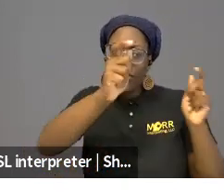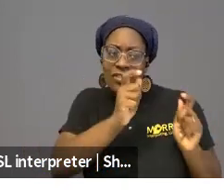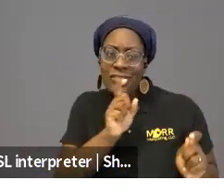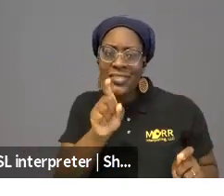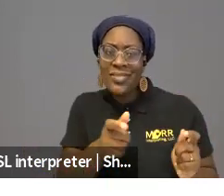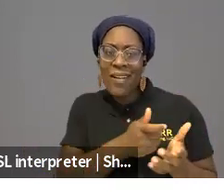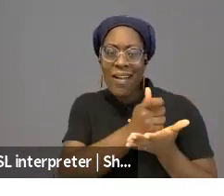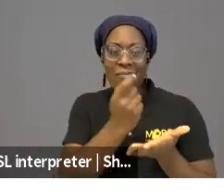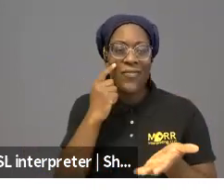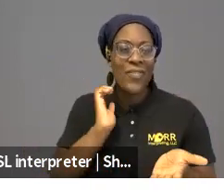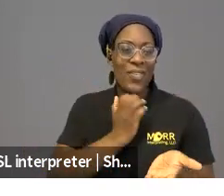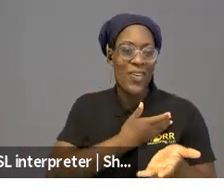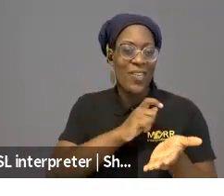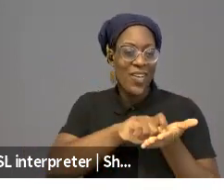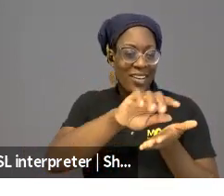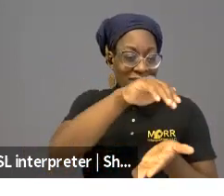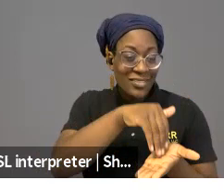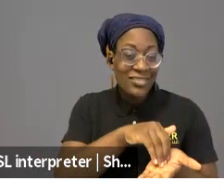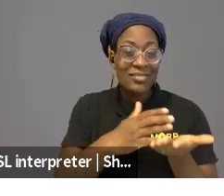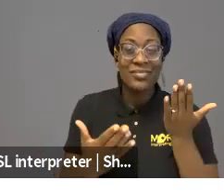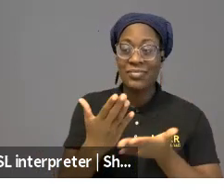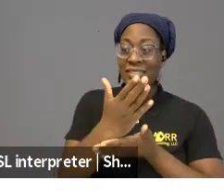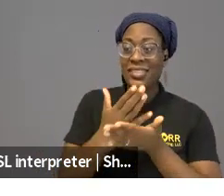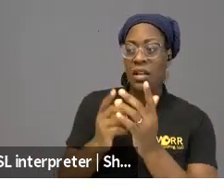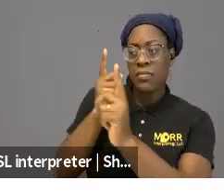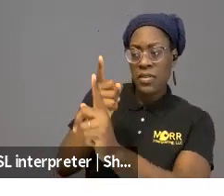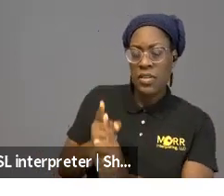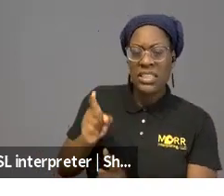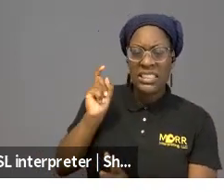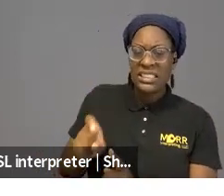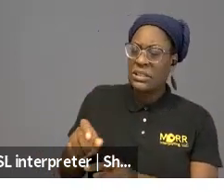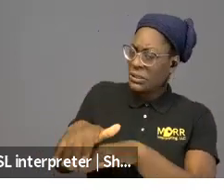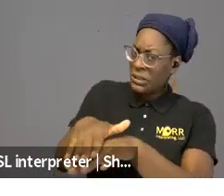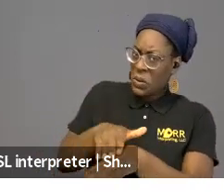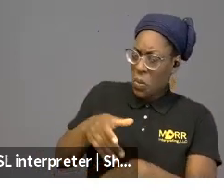and focus on topics, issues, and discussions that could easily be pushed to the side. So for us,